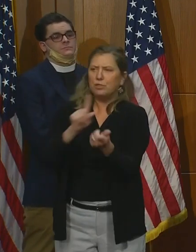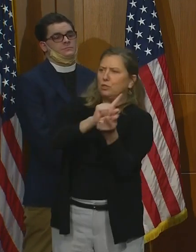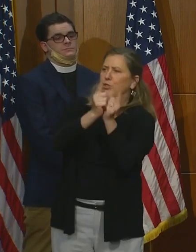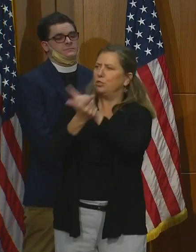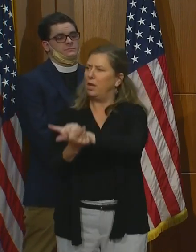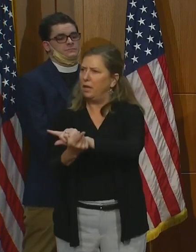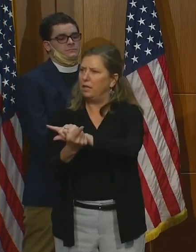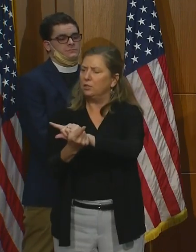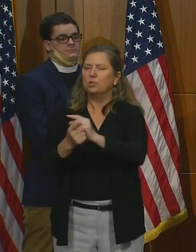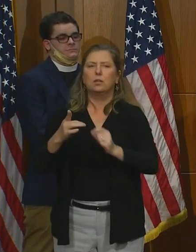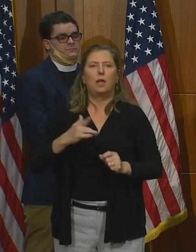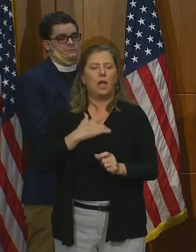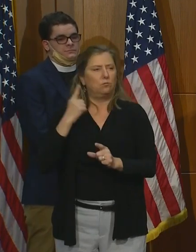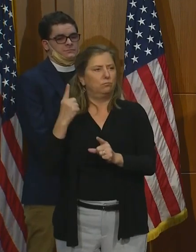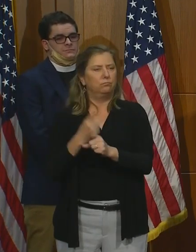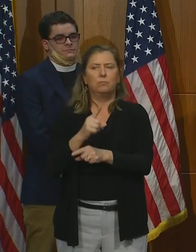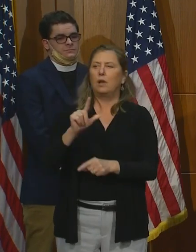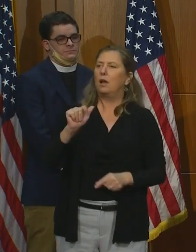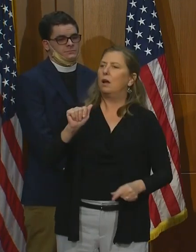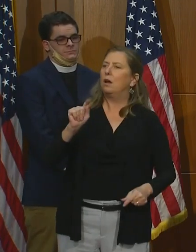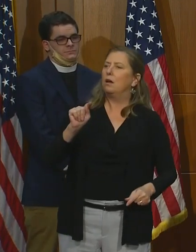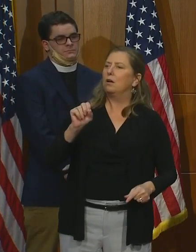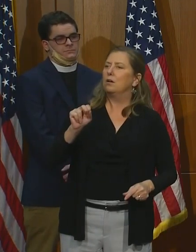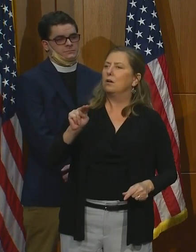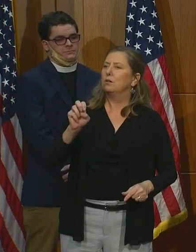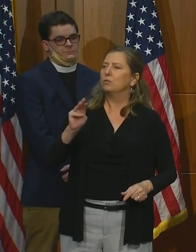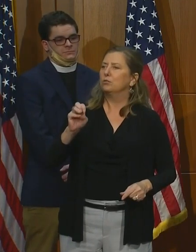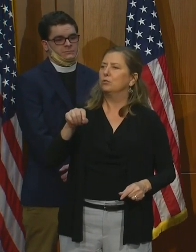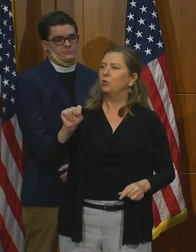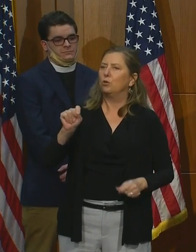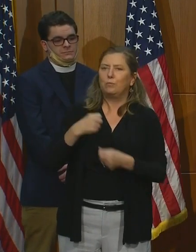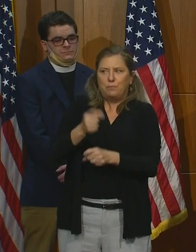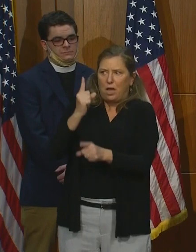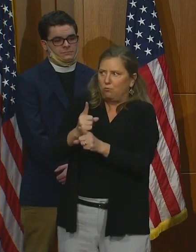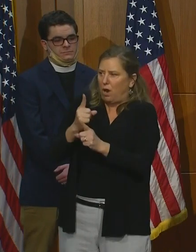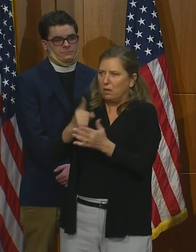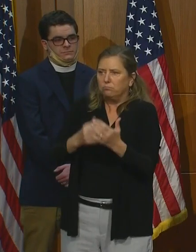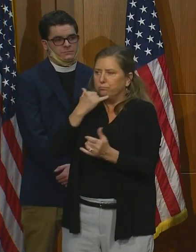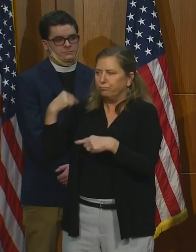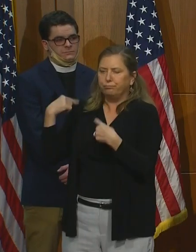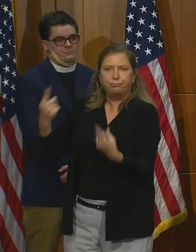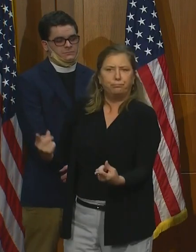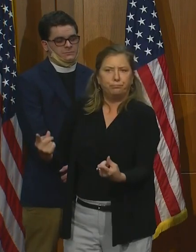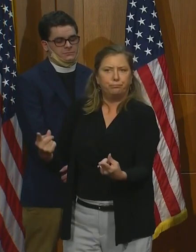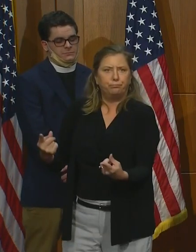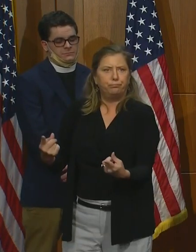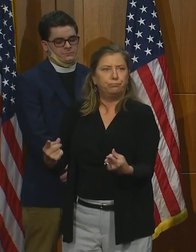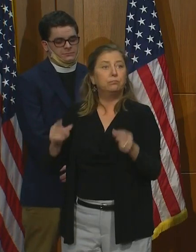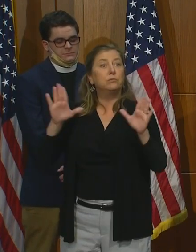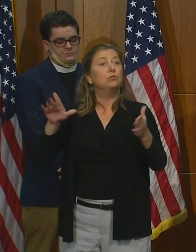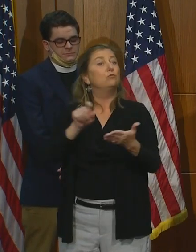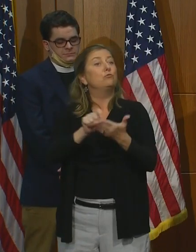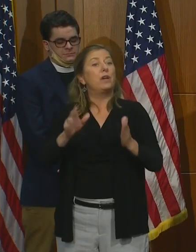QUALITY HEALING CHANGED A AN